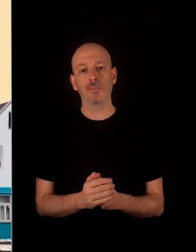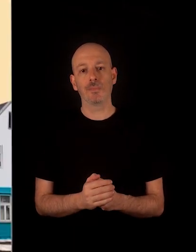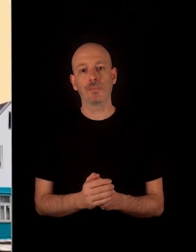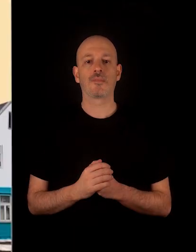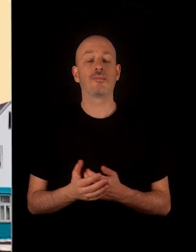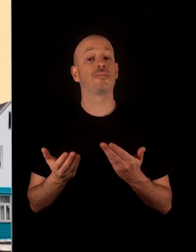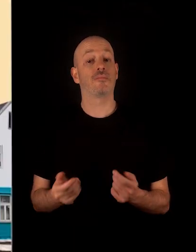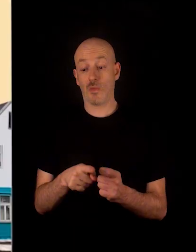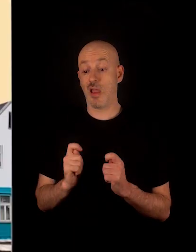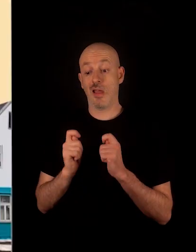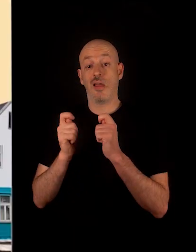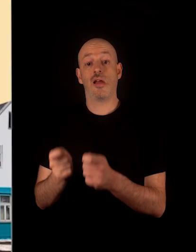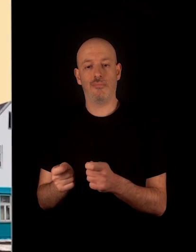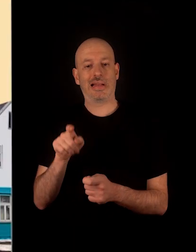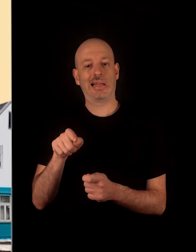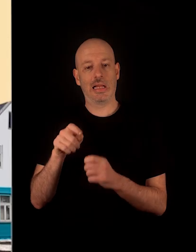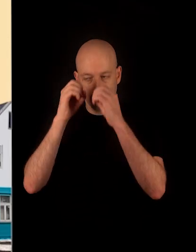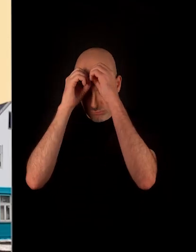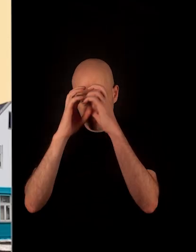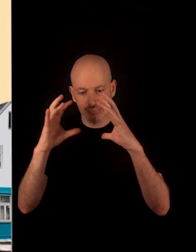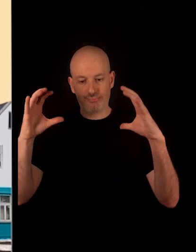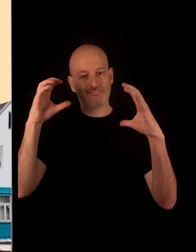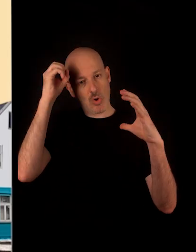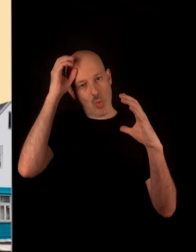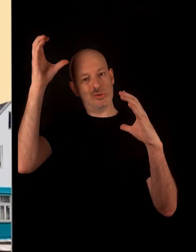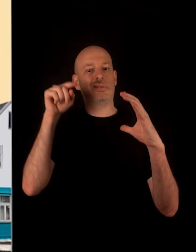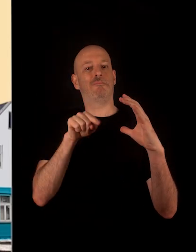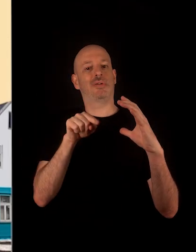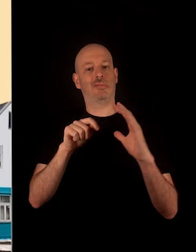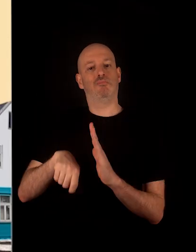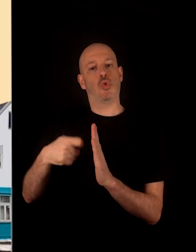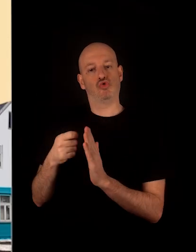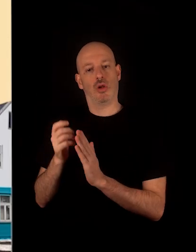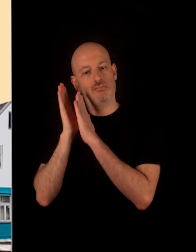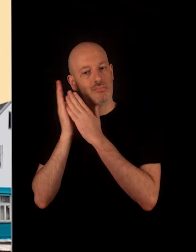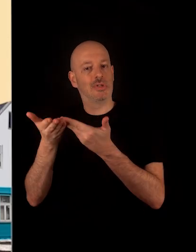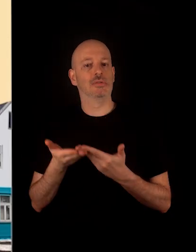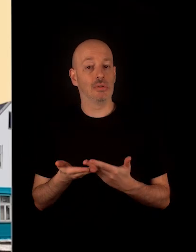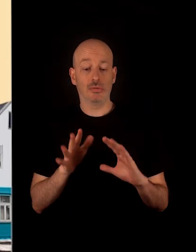amount is €6,320. This amount will be paid to the legal entity